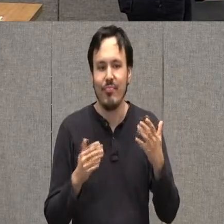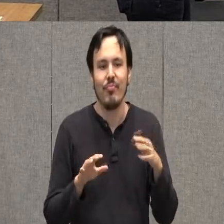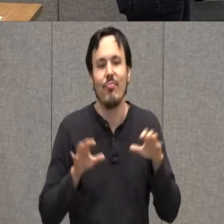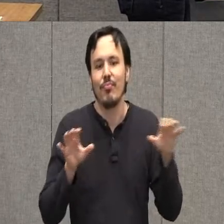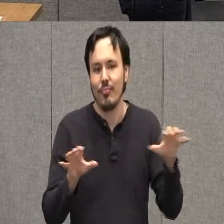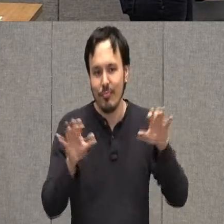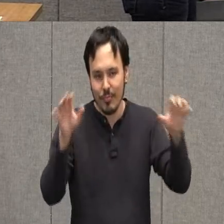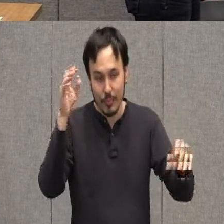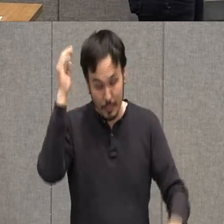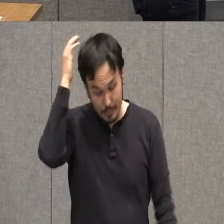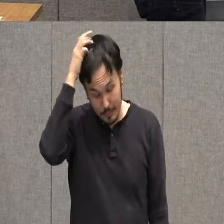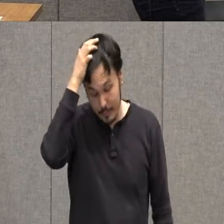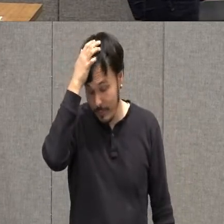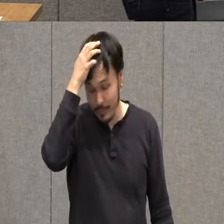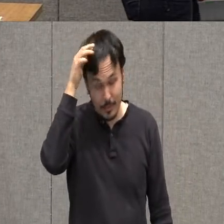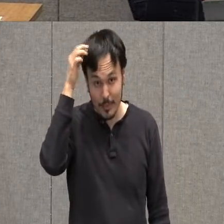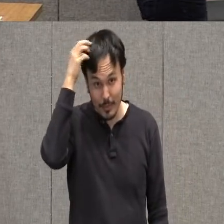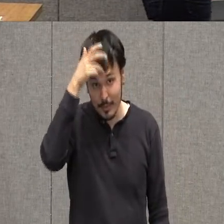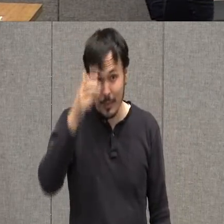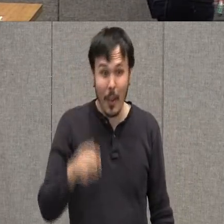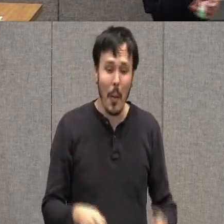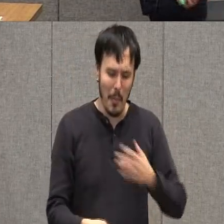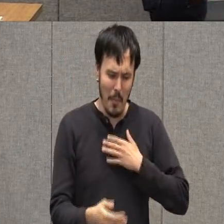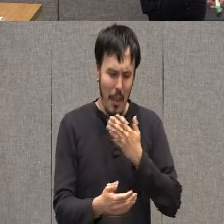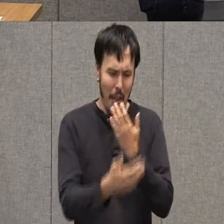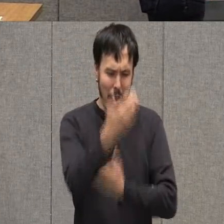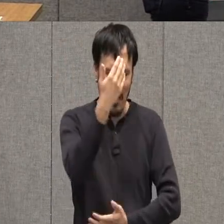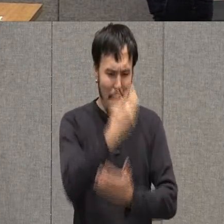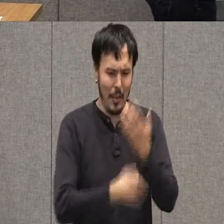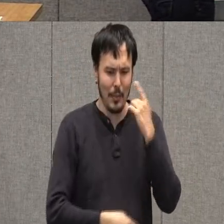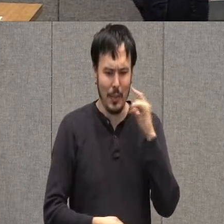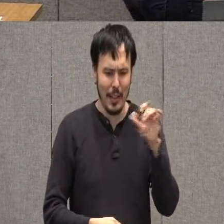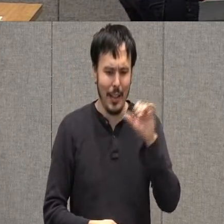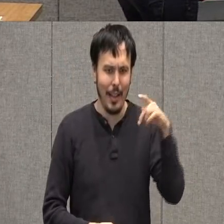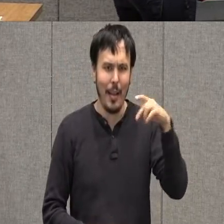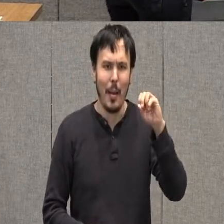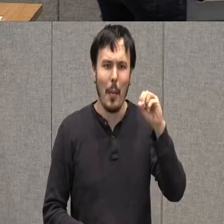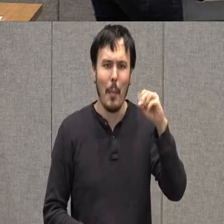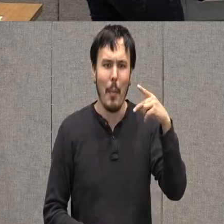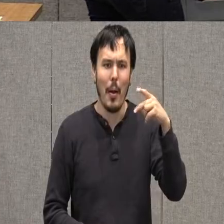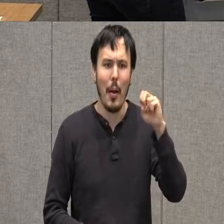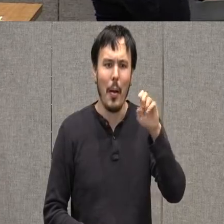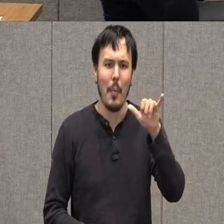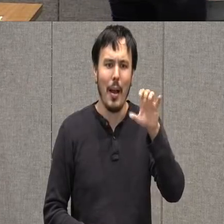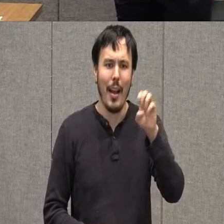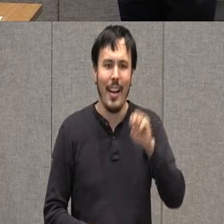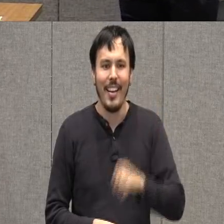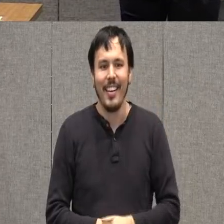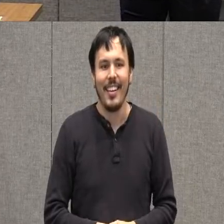I have like Popeye arms. You have a very strong person. Yours is going to be a superhero for sure.